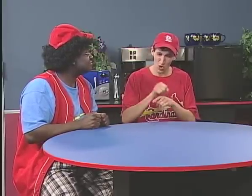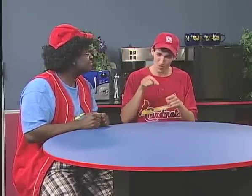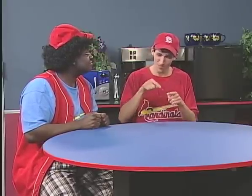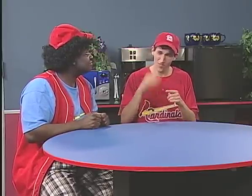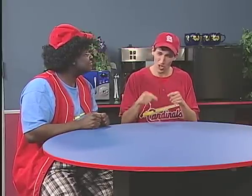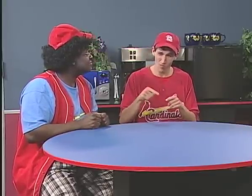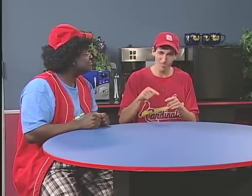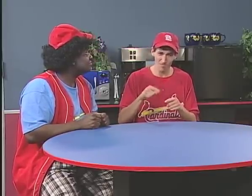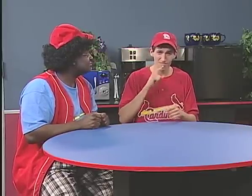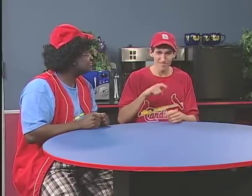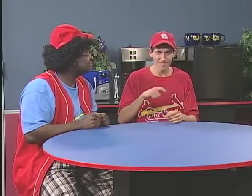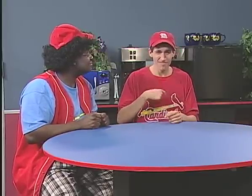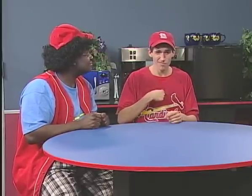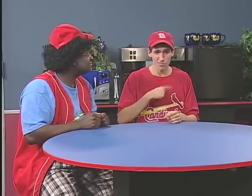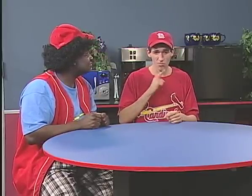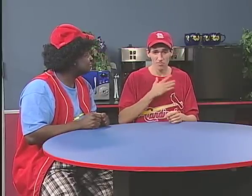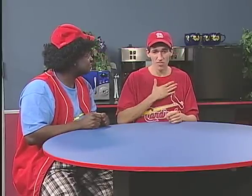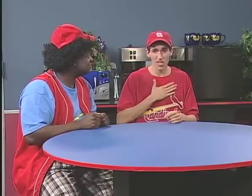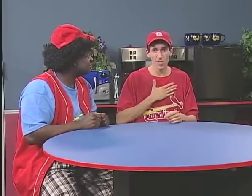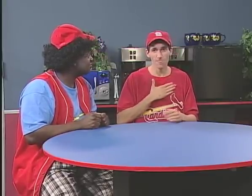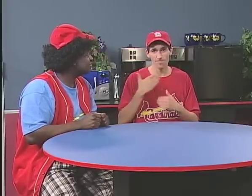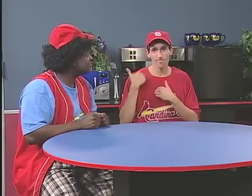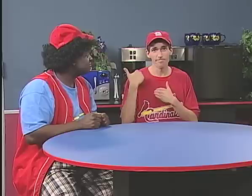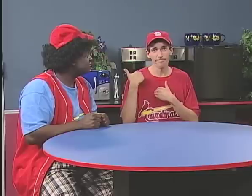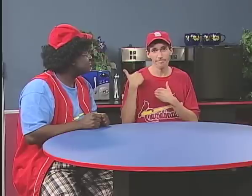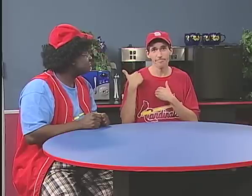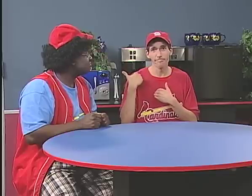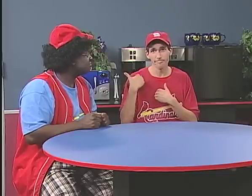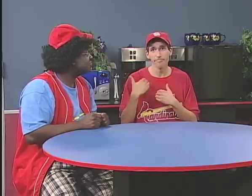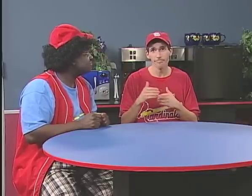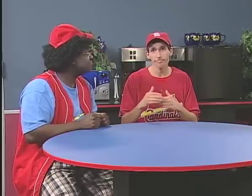IT'S MY RESPONSIBILITY.